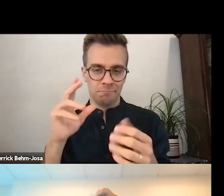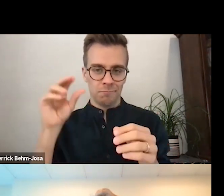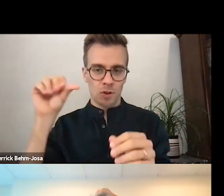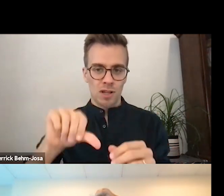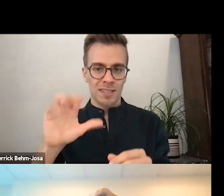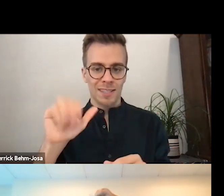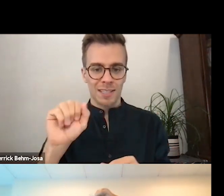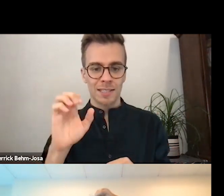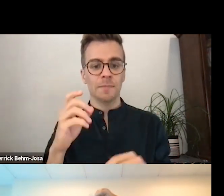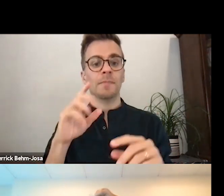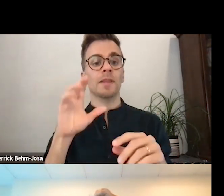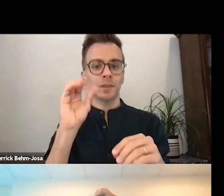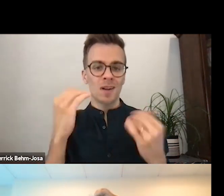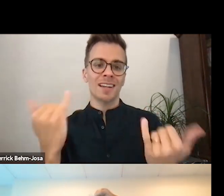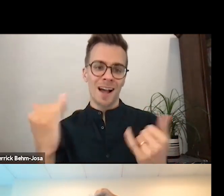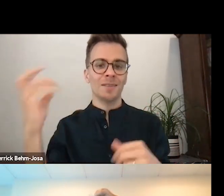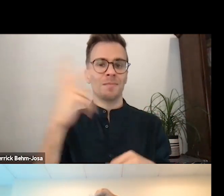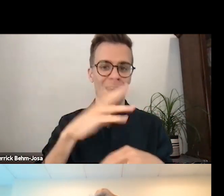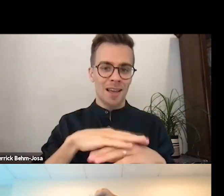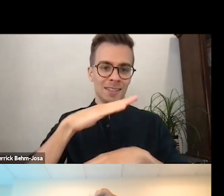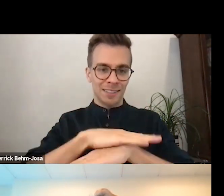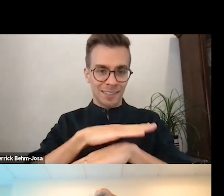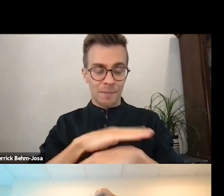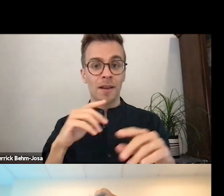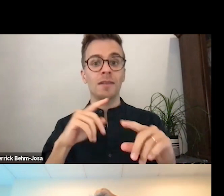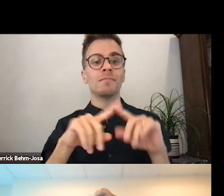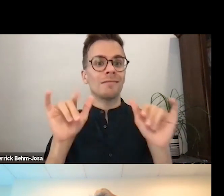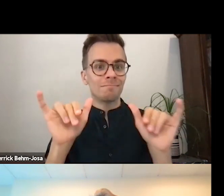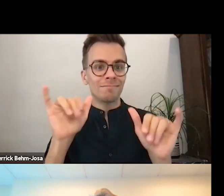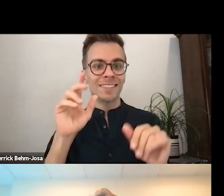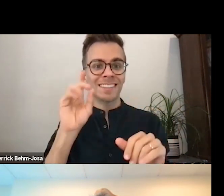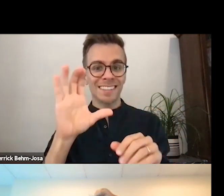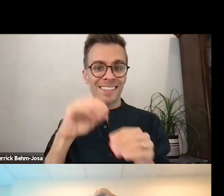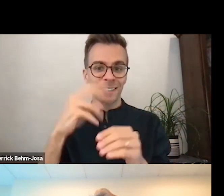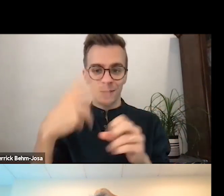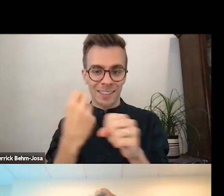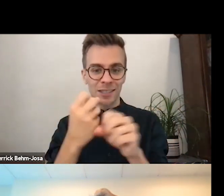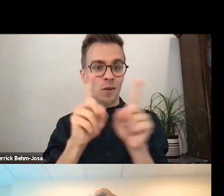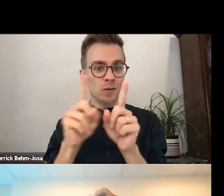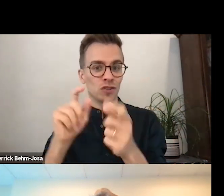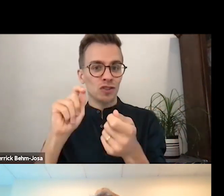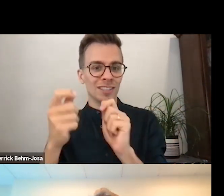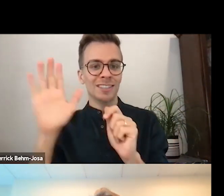The person who sued did lose the case. So now the project is back on.